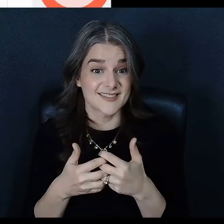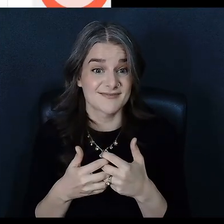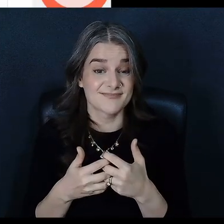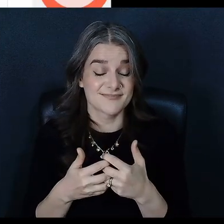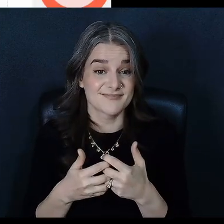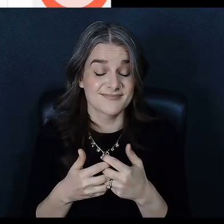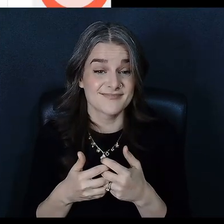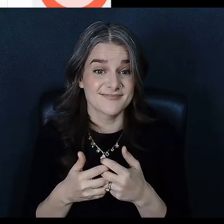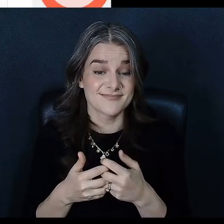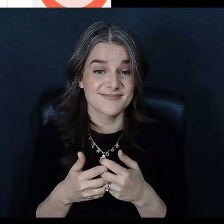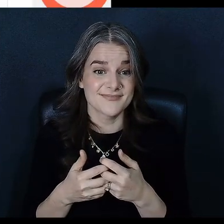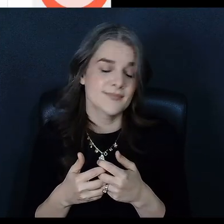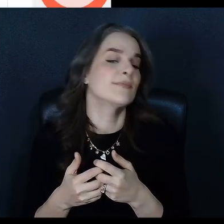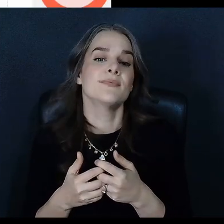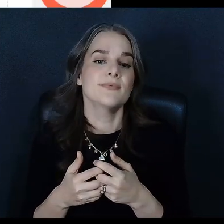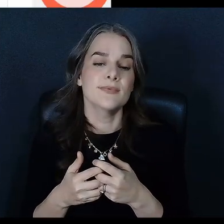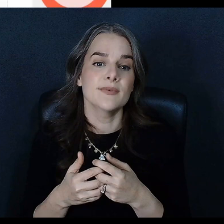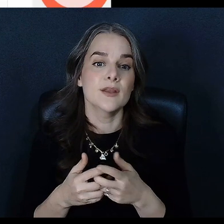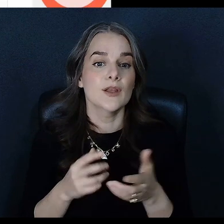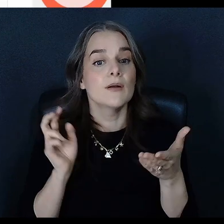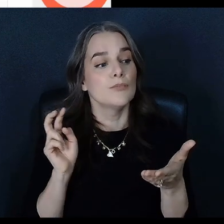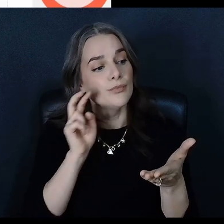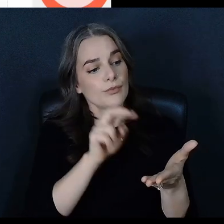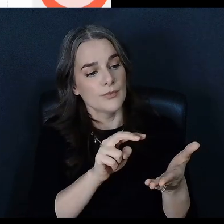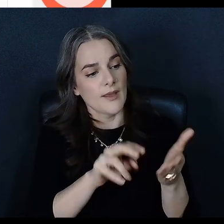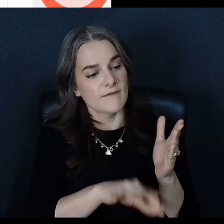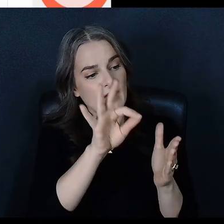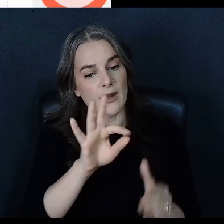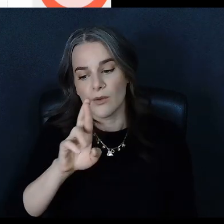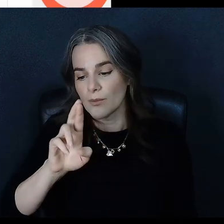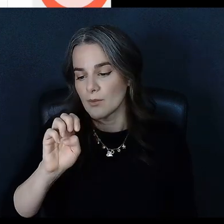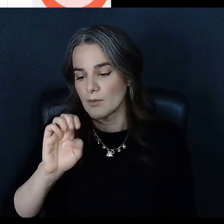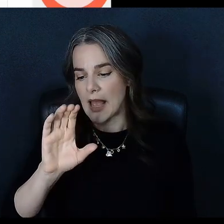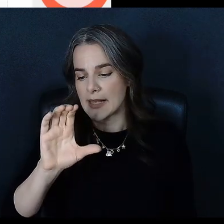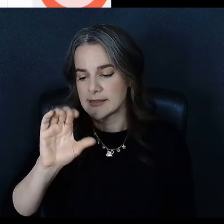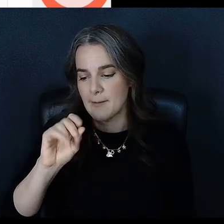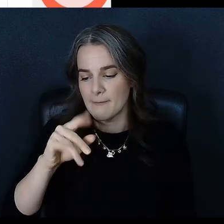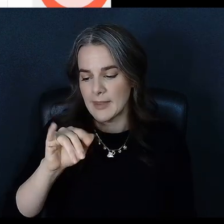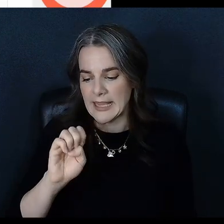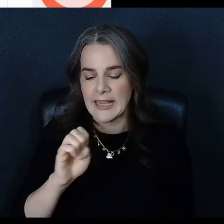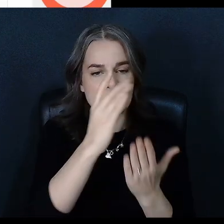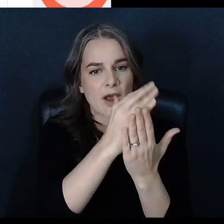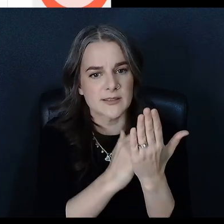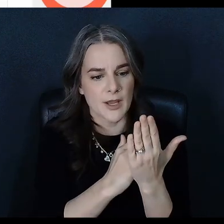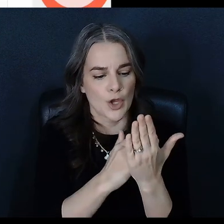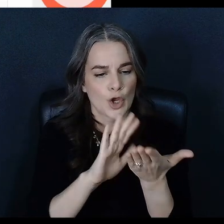Looking at or finding a recipe, cooking instructions, that kind of thing. So I think those are pieces. I was trying to see if there was something else,